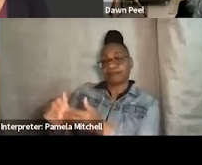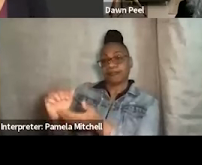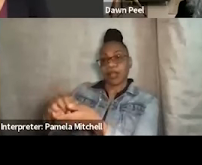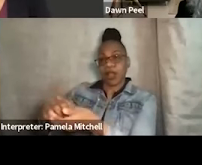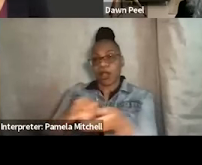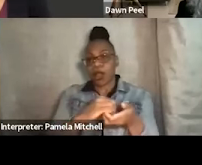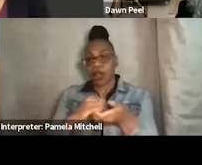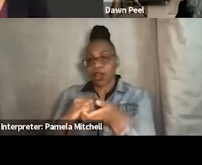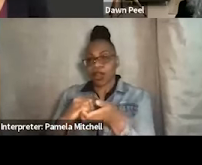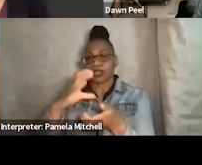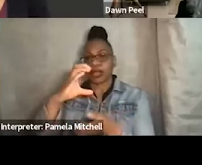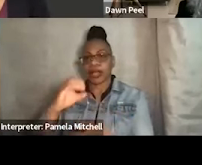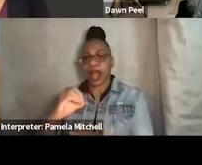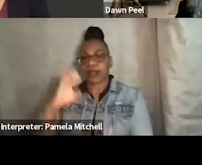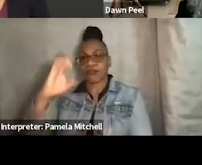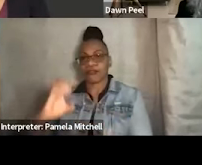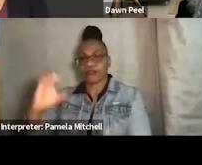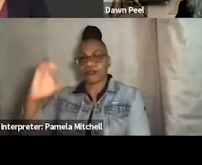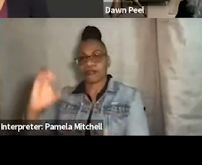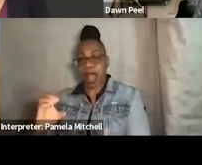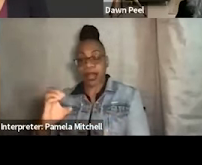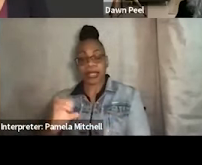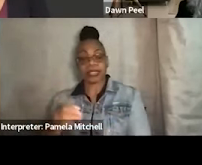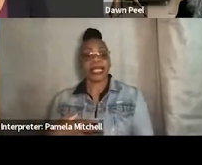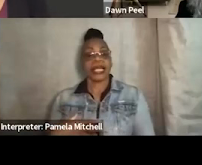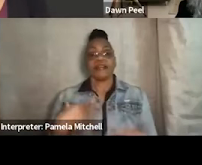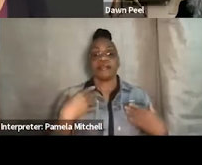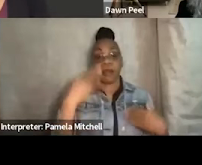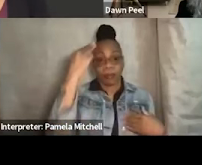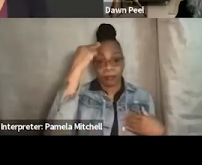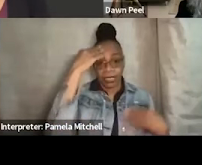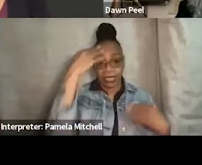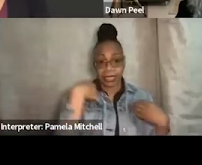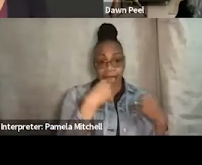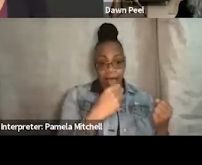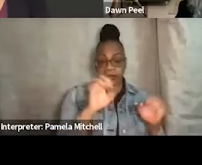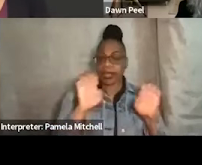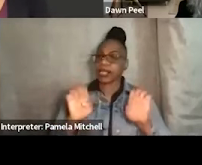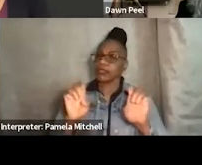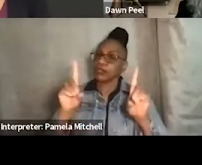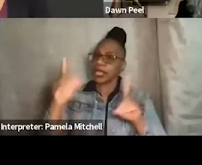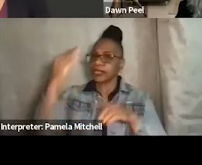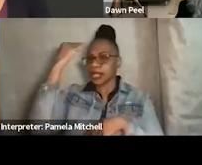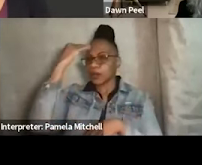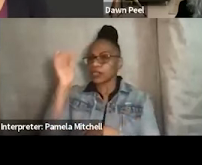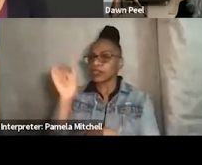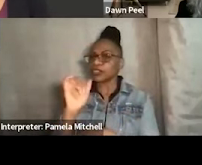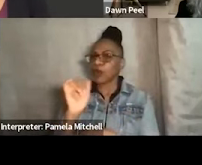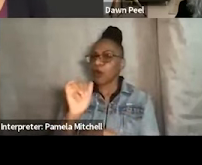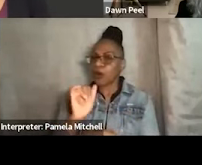focused on community mental health education and awareness, as well as chairing a Boulder County Colorado Collaboration